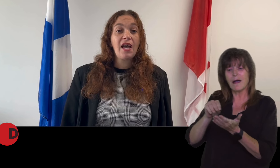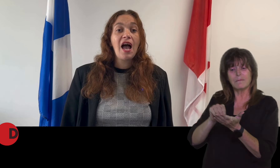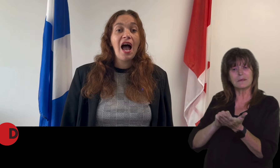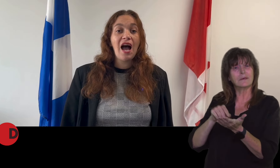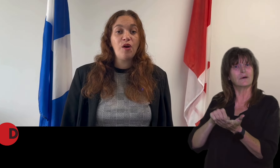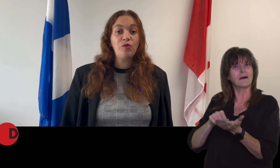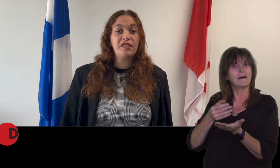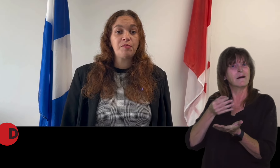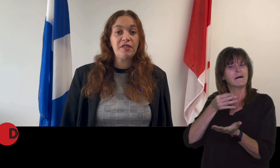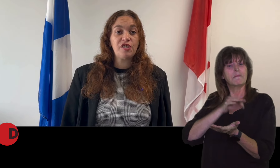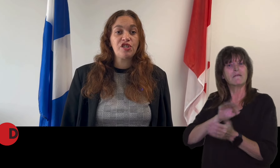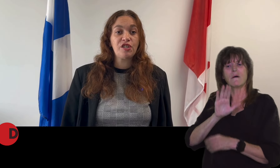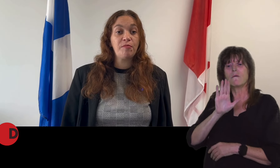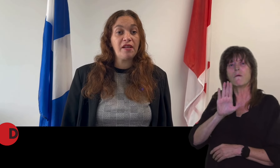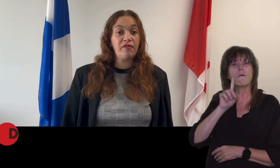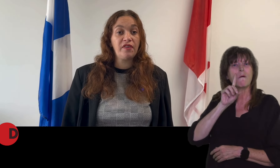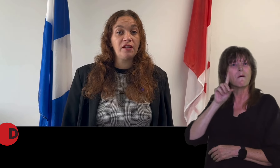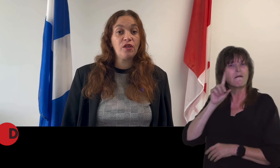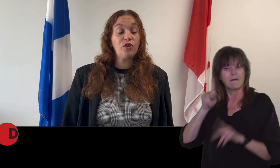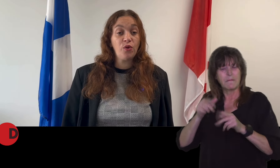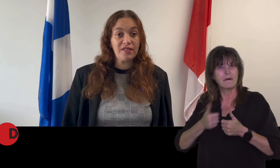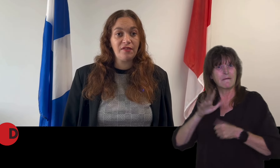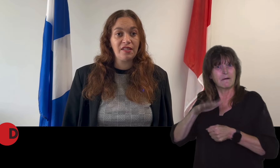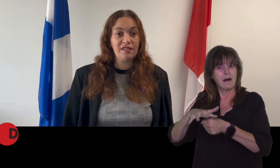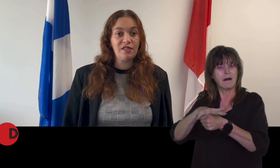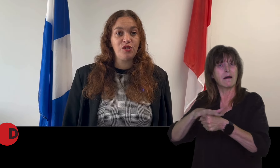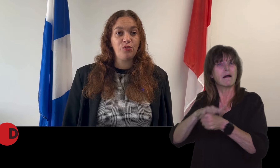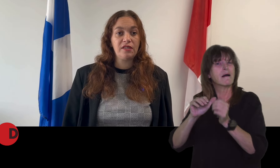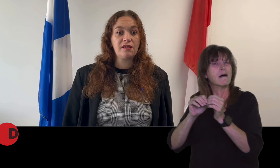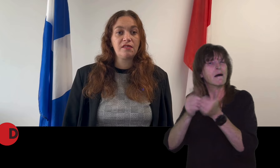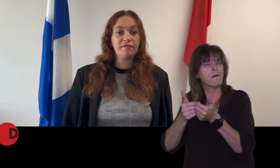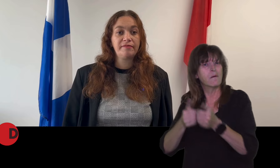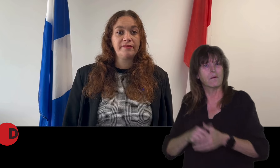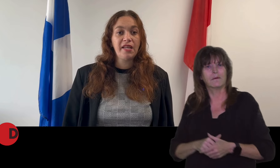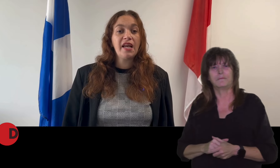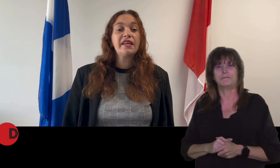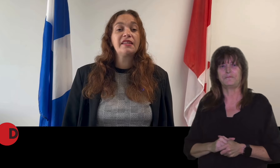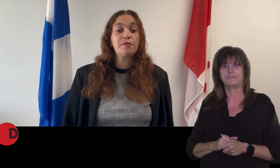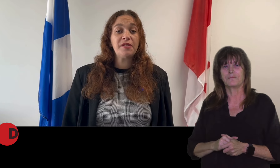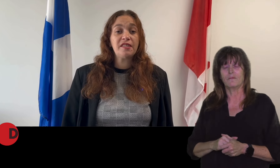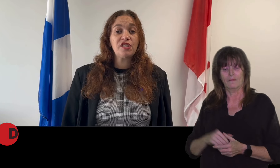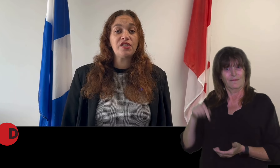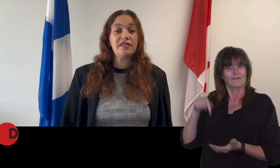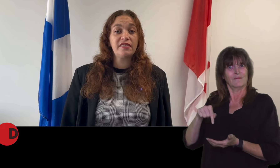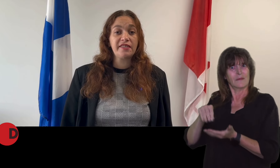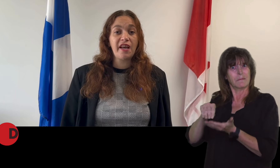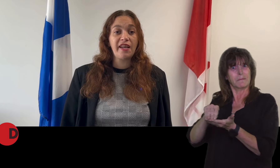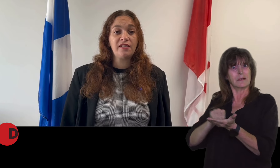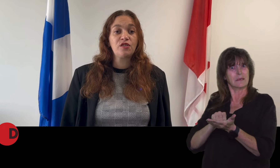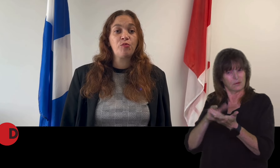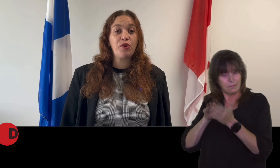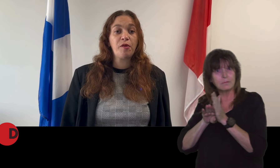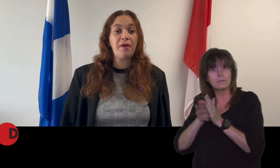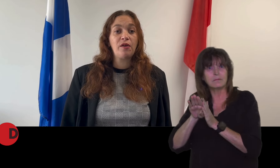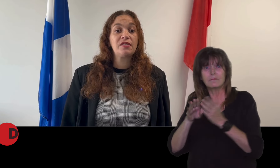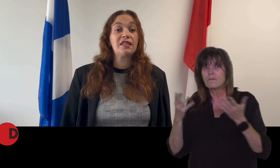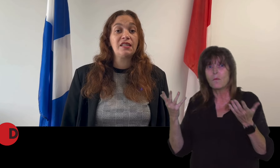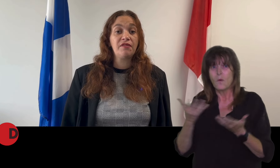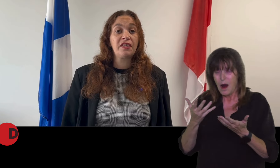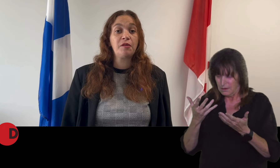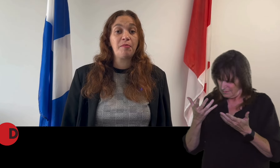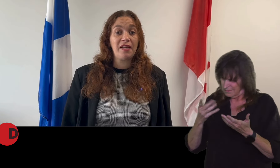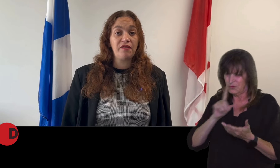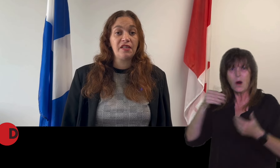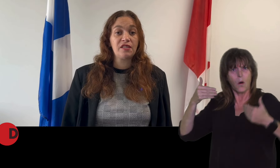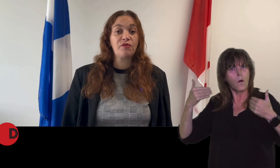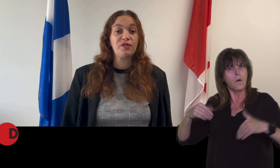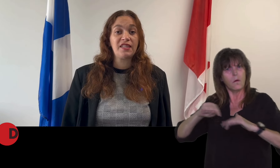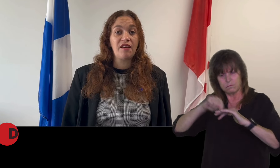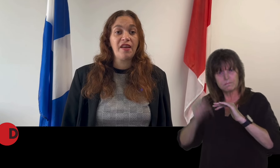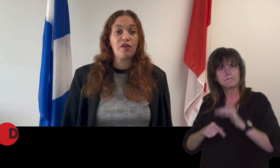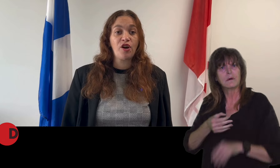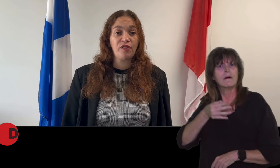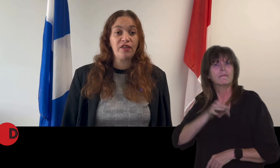This petition is designed to bring about significant benefits